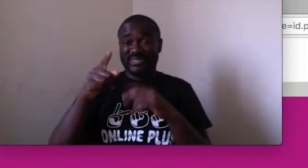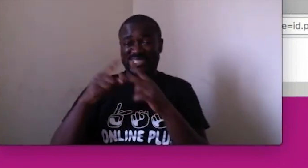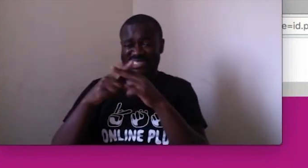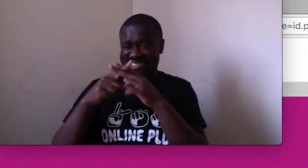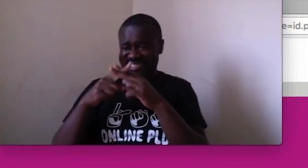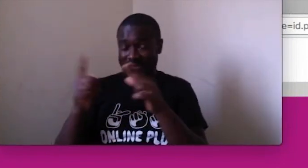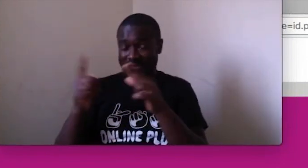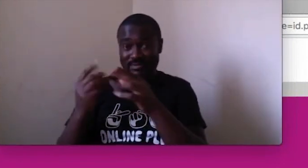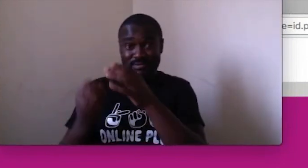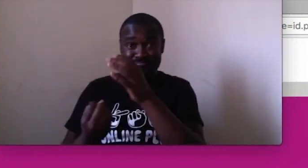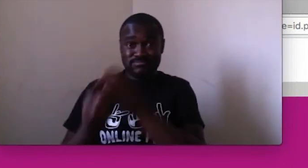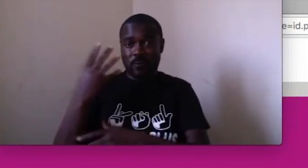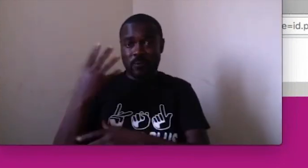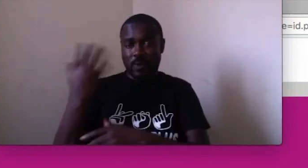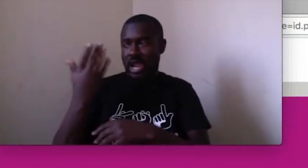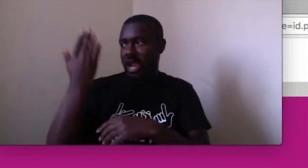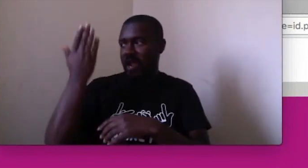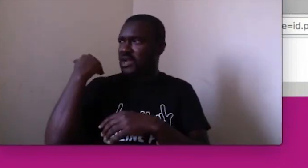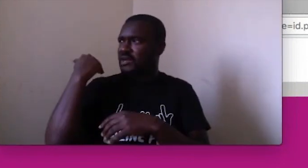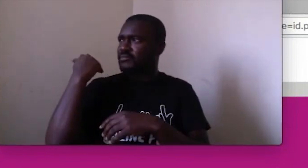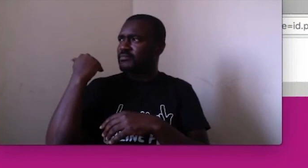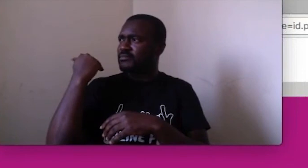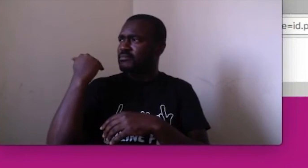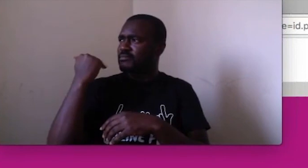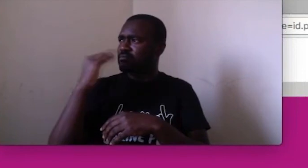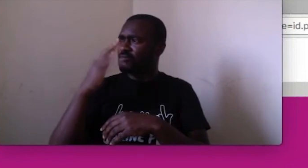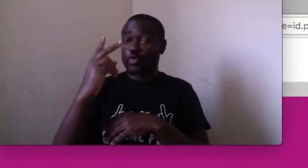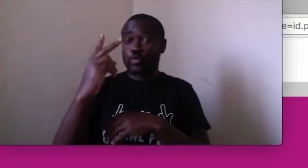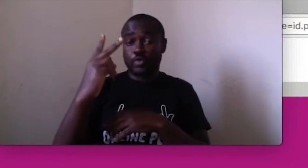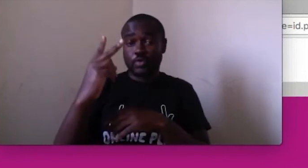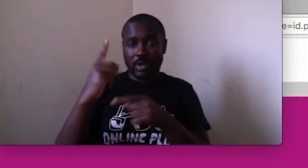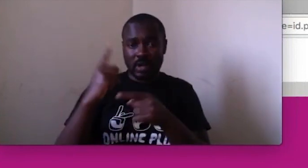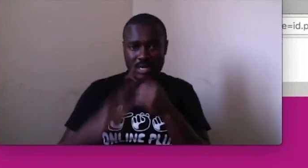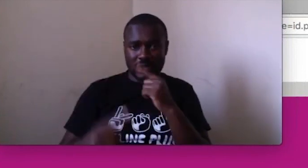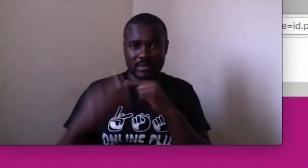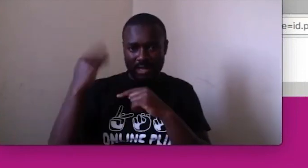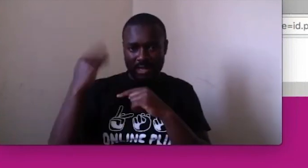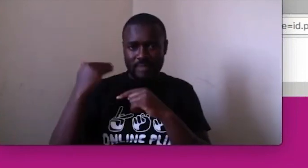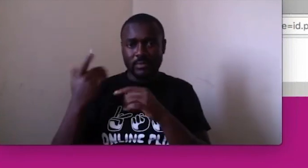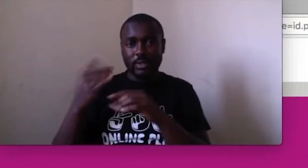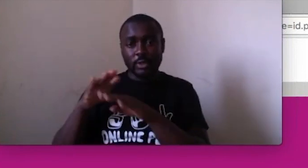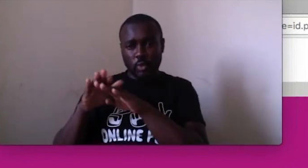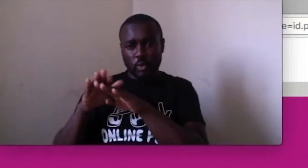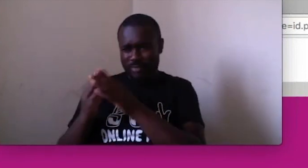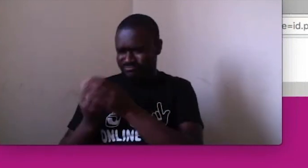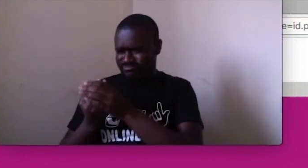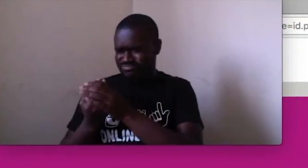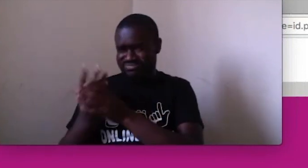The app when I started it was two years ago